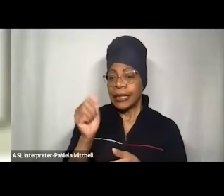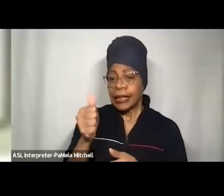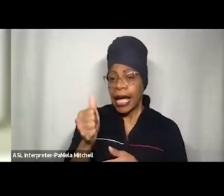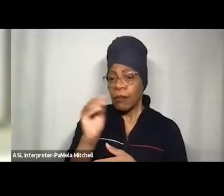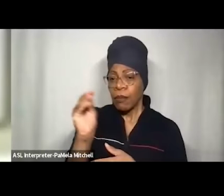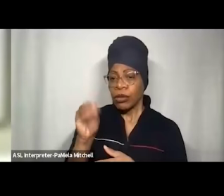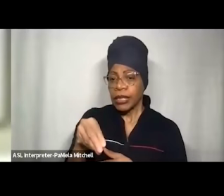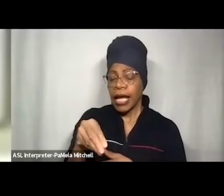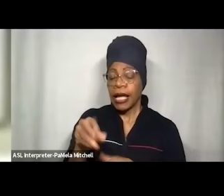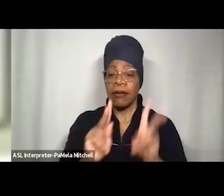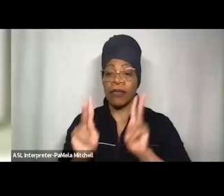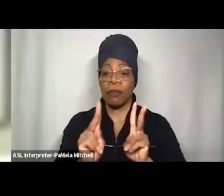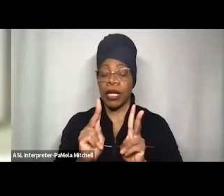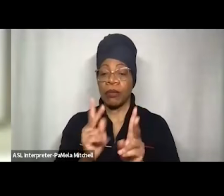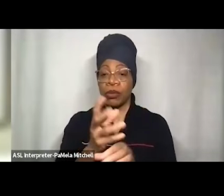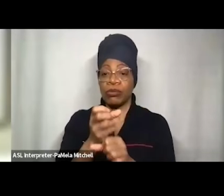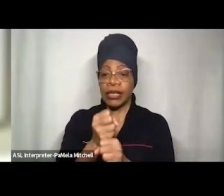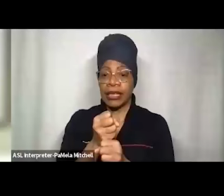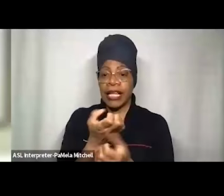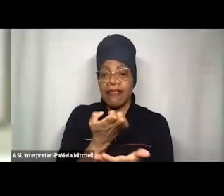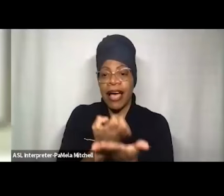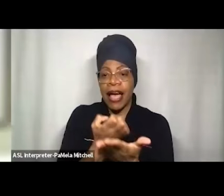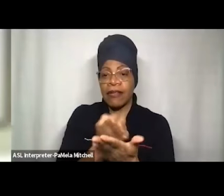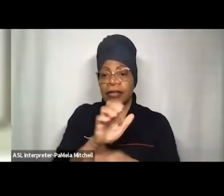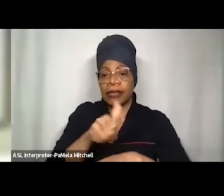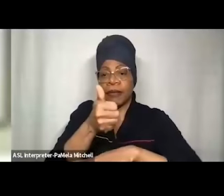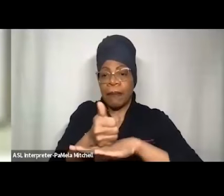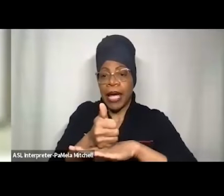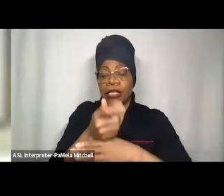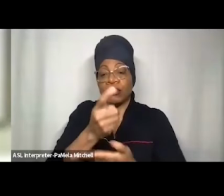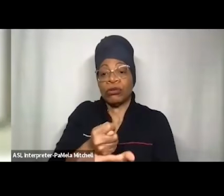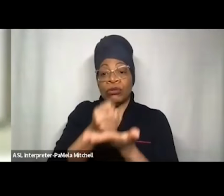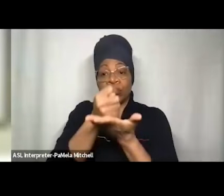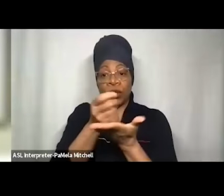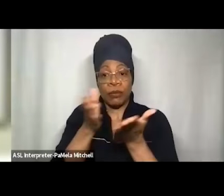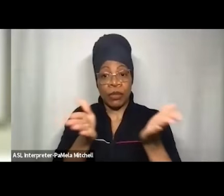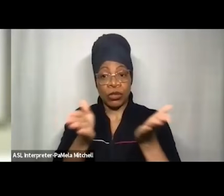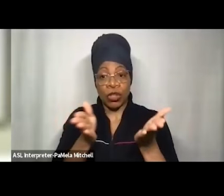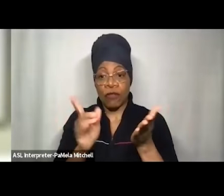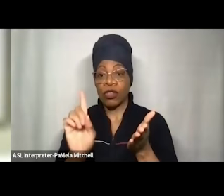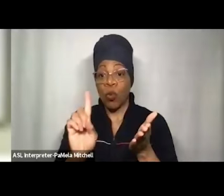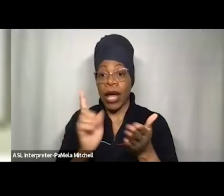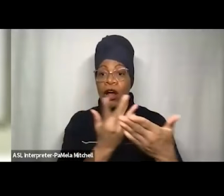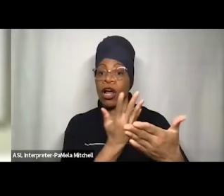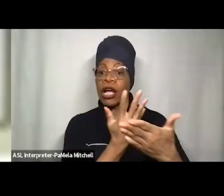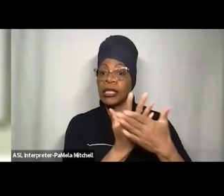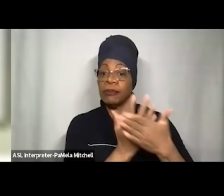actually receive evidence-based treatment services in jails or prisons.